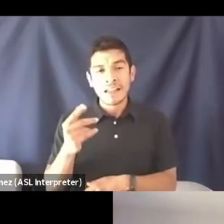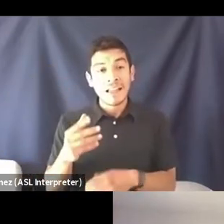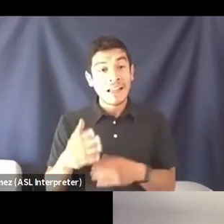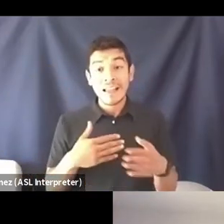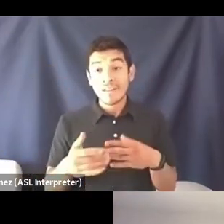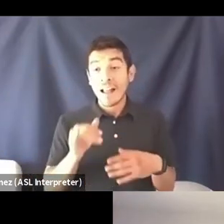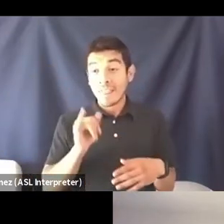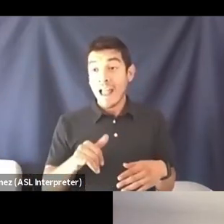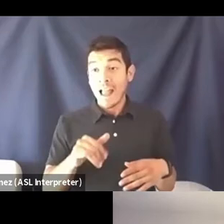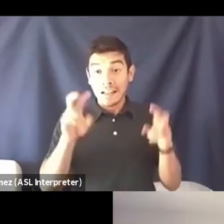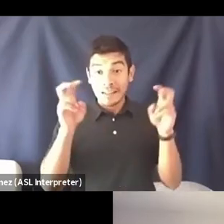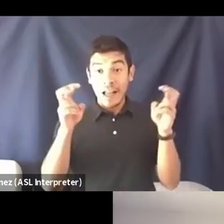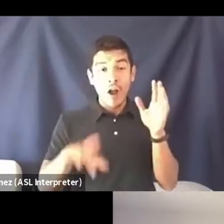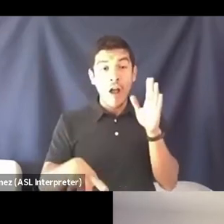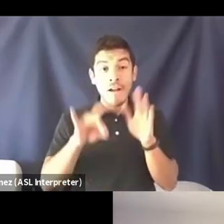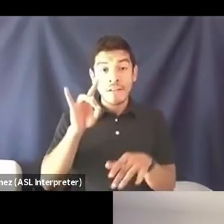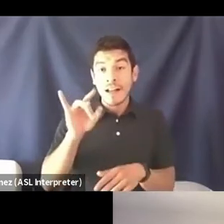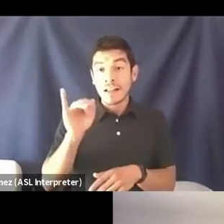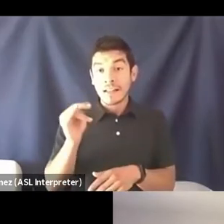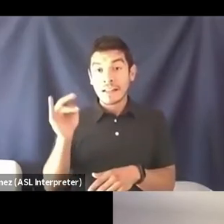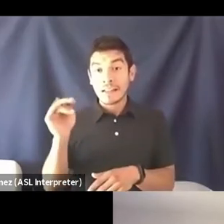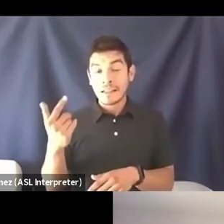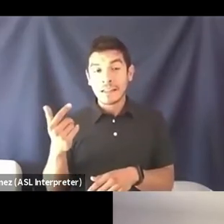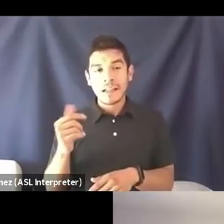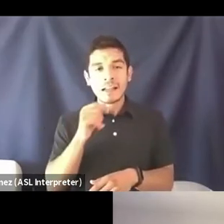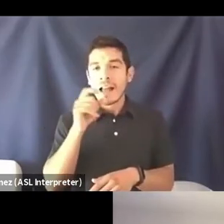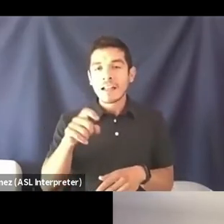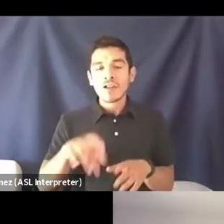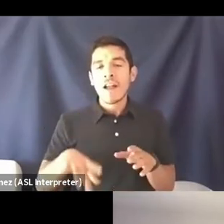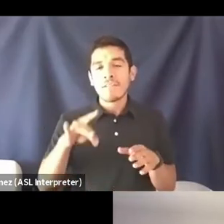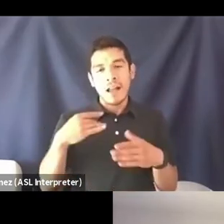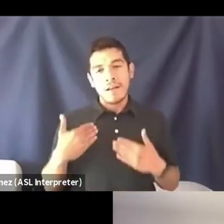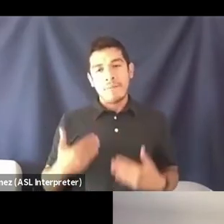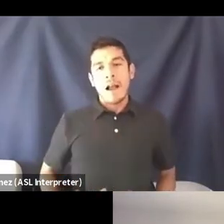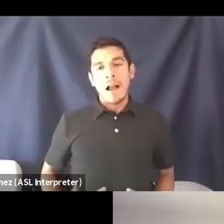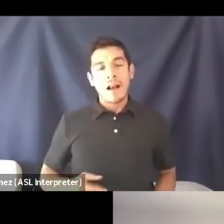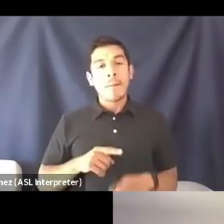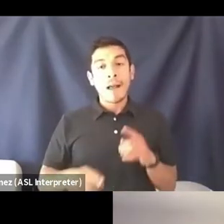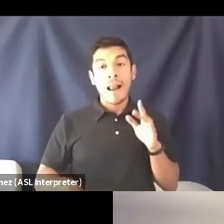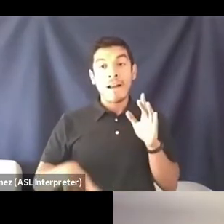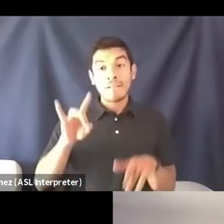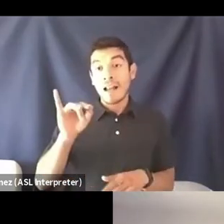Wasn't literally necessarily finding the body, but also finding Yingying as a person.